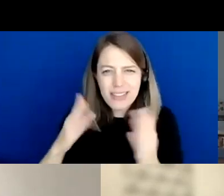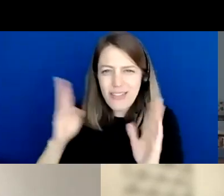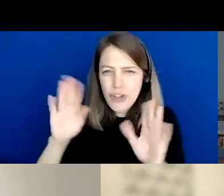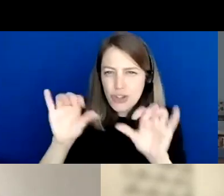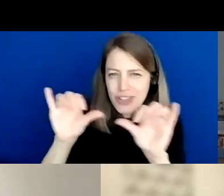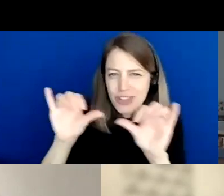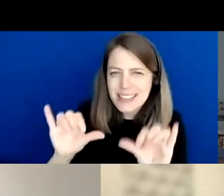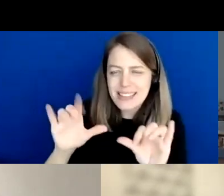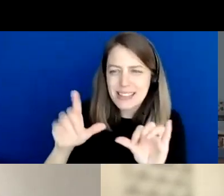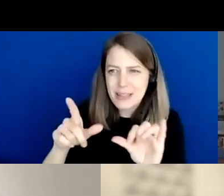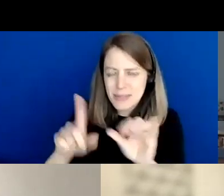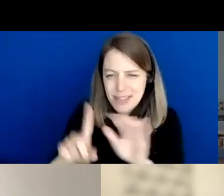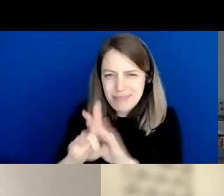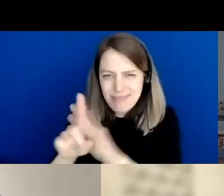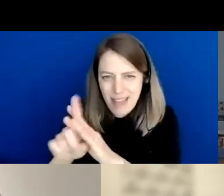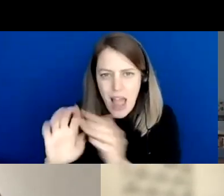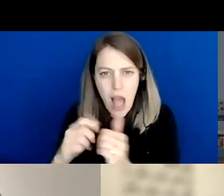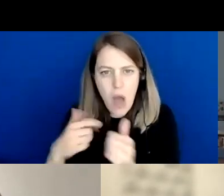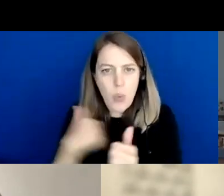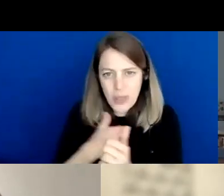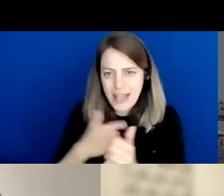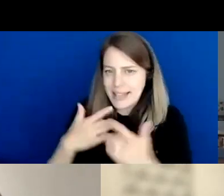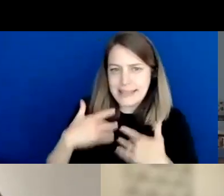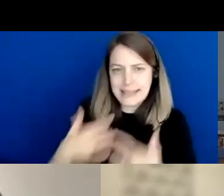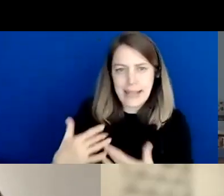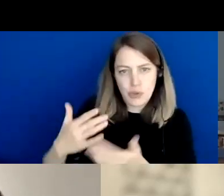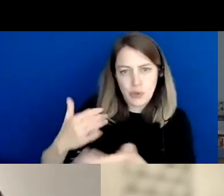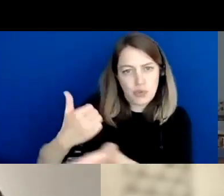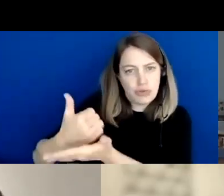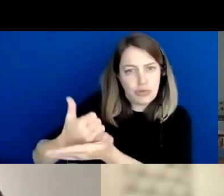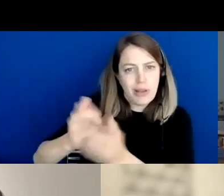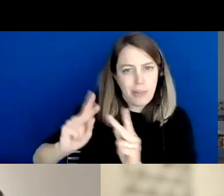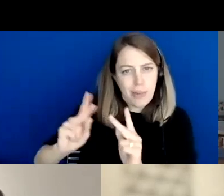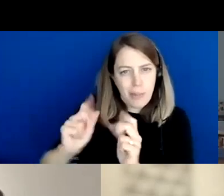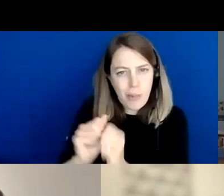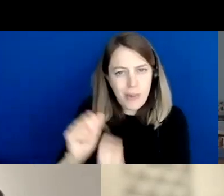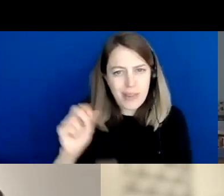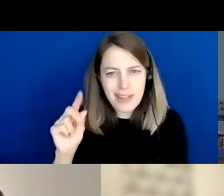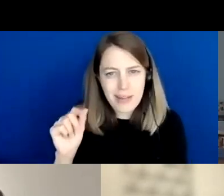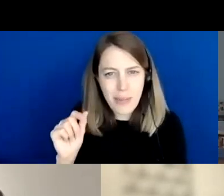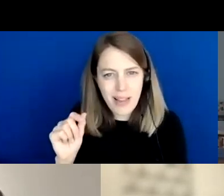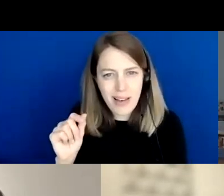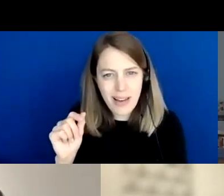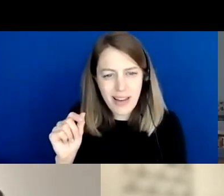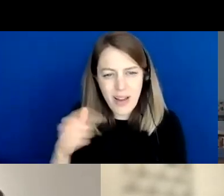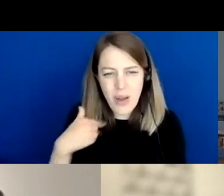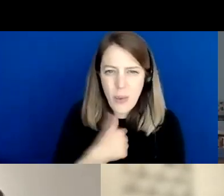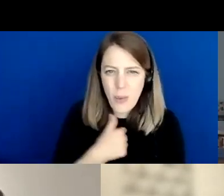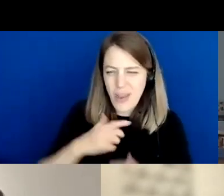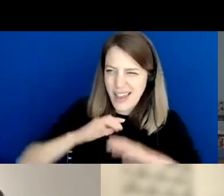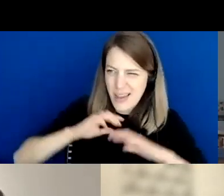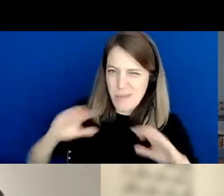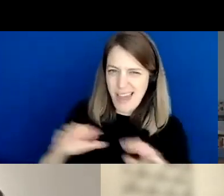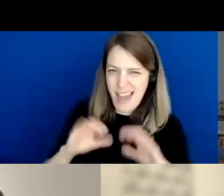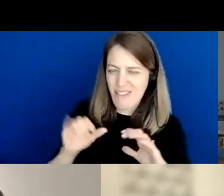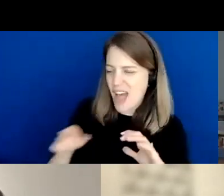people with disabilities as if they don't have enough agency themselves,